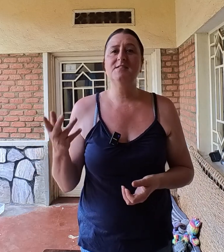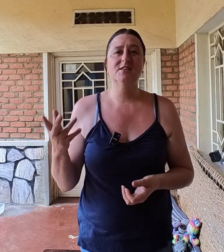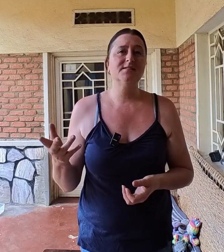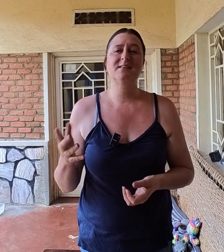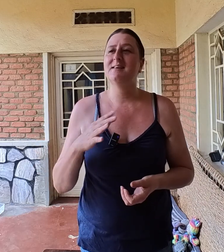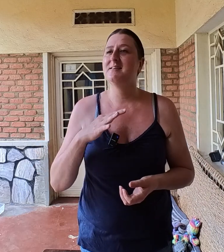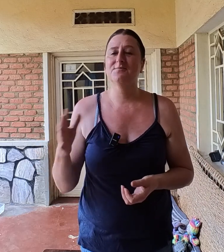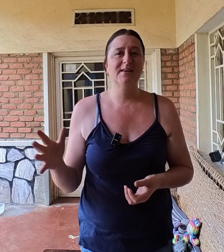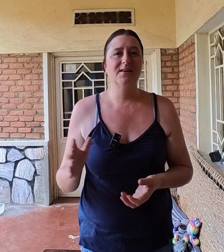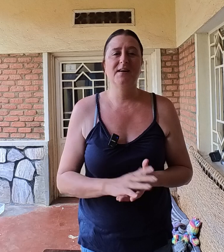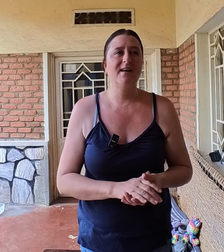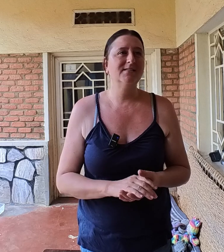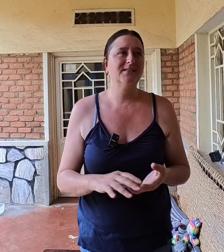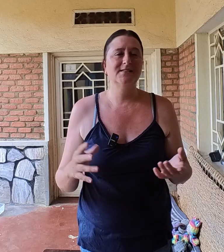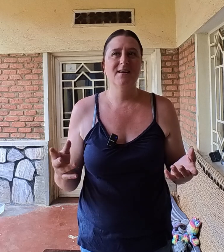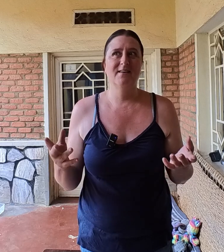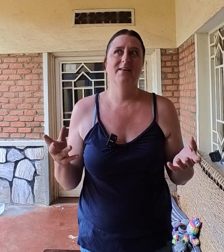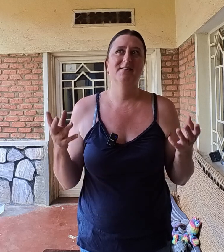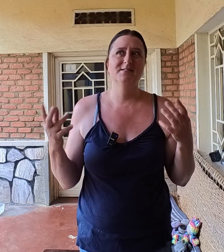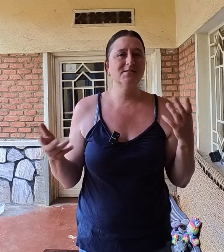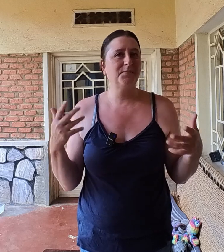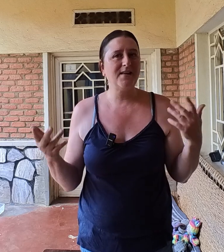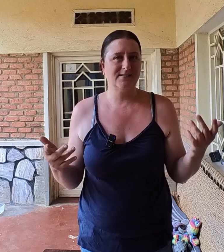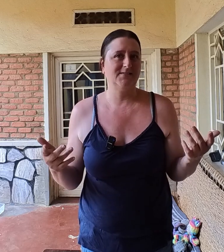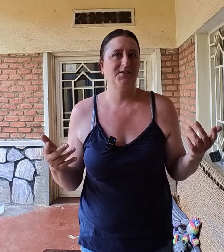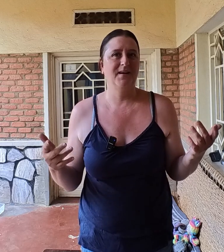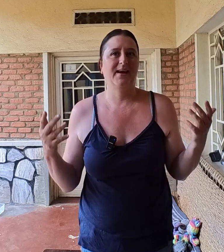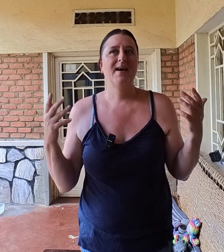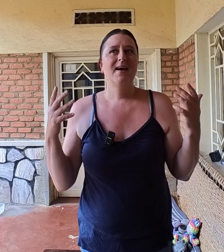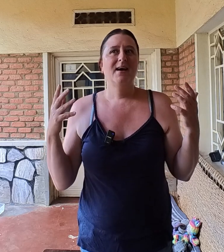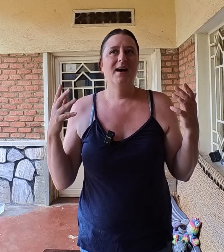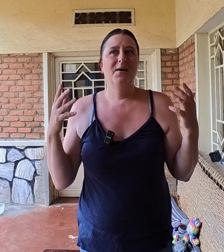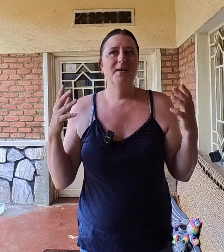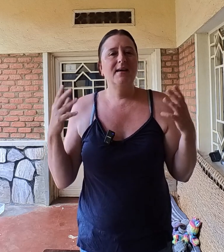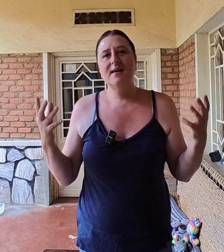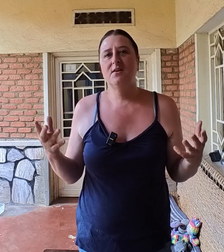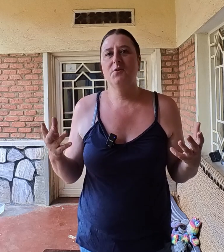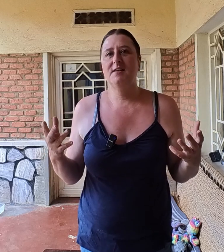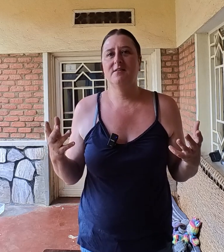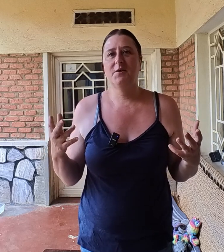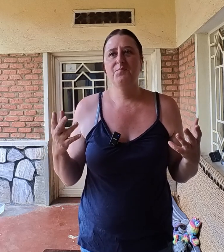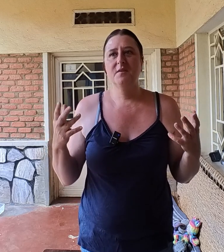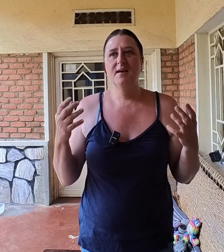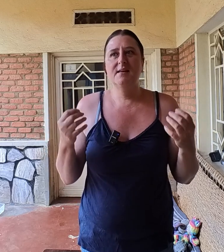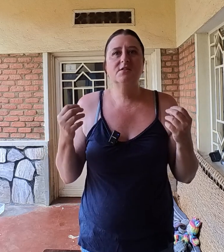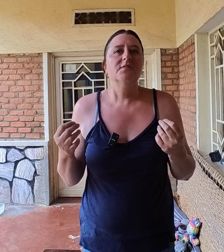friend Justin, who's a really lovely guy. I said, you know, 'look, could you explain this to me? In Kinyanda is